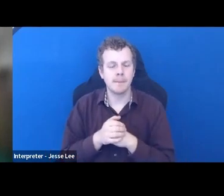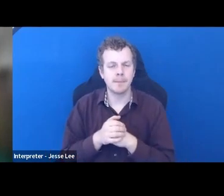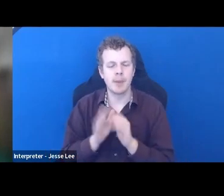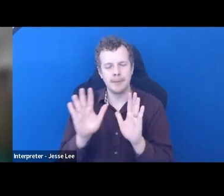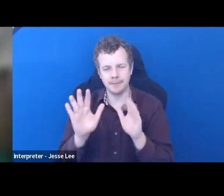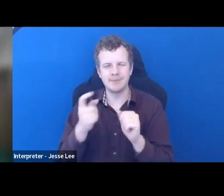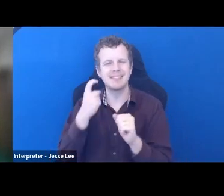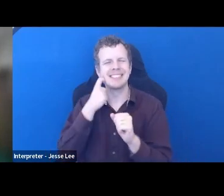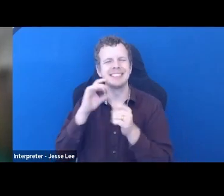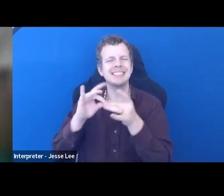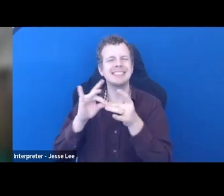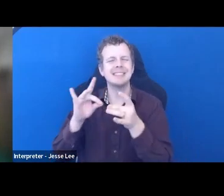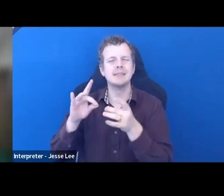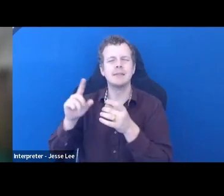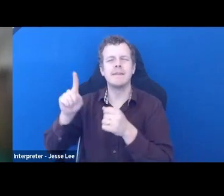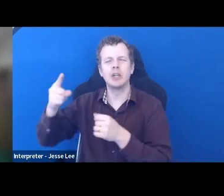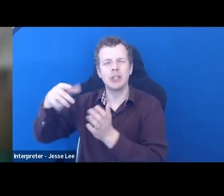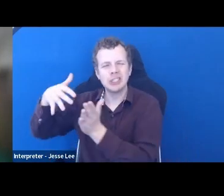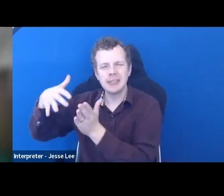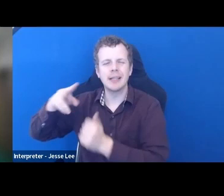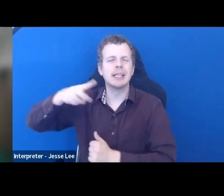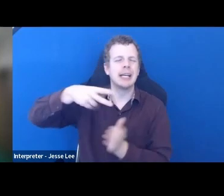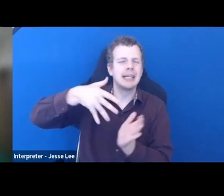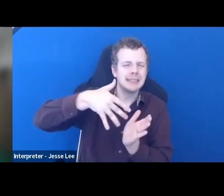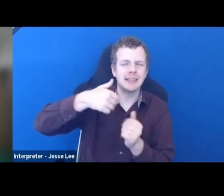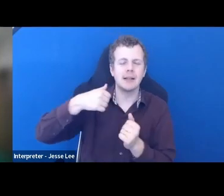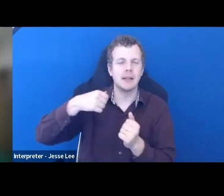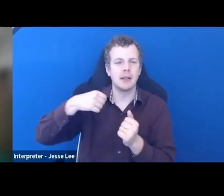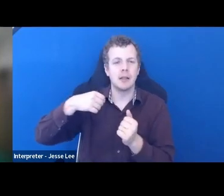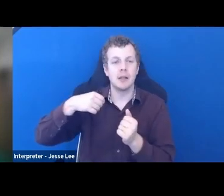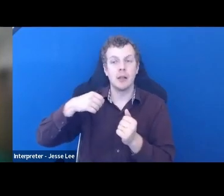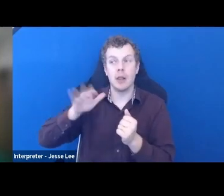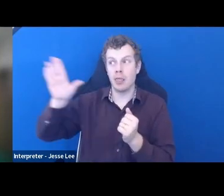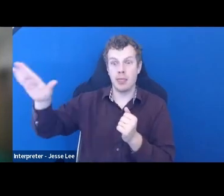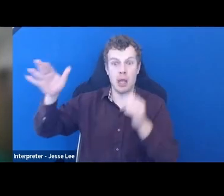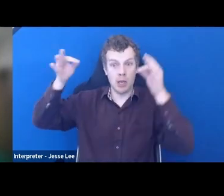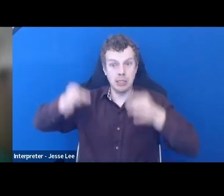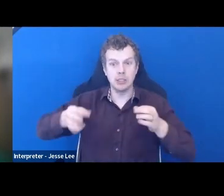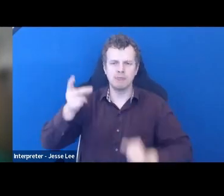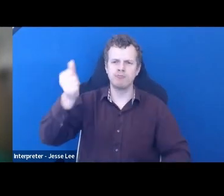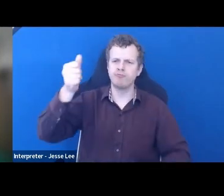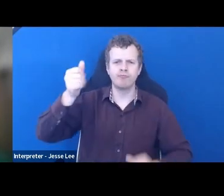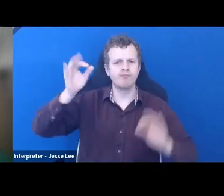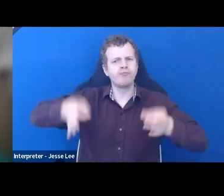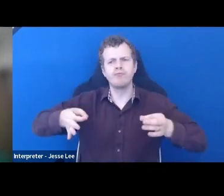about how this decision-making process is iterative. It's not a one size fits all.